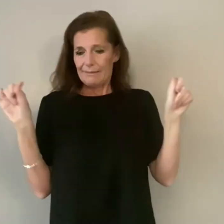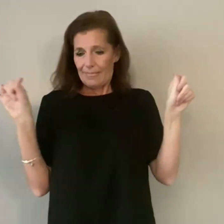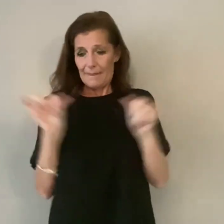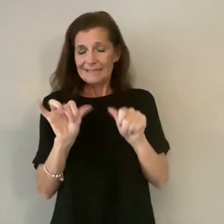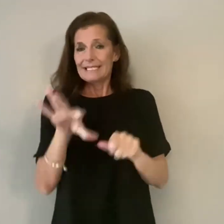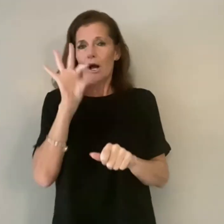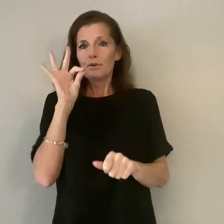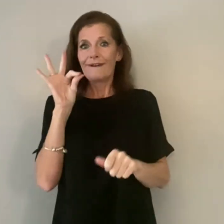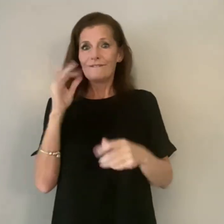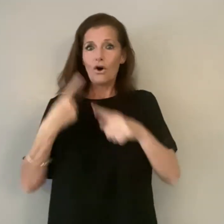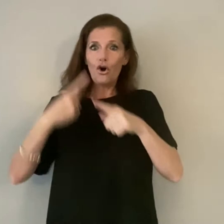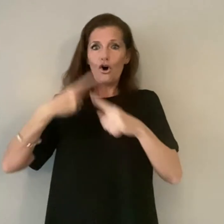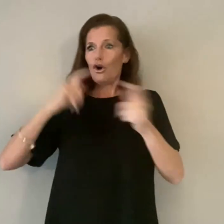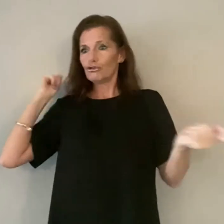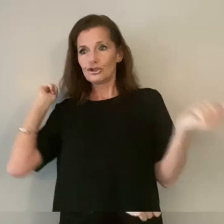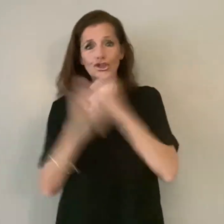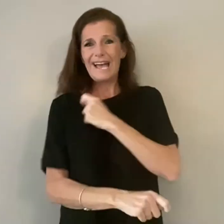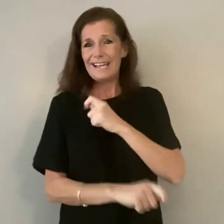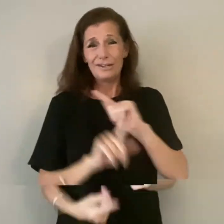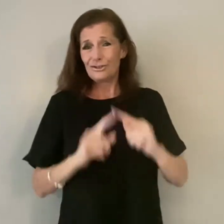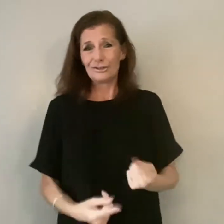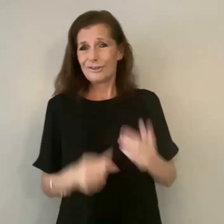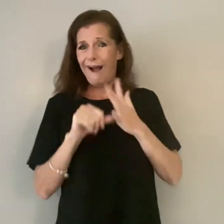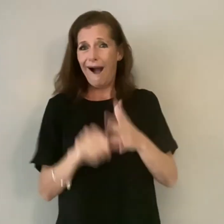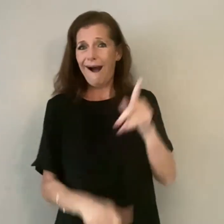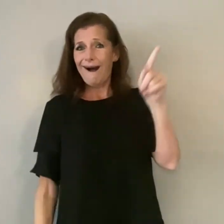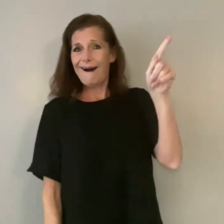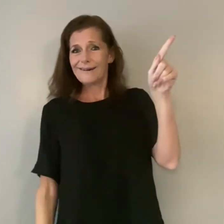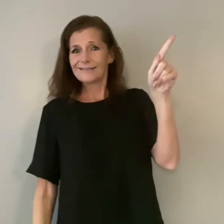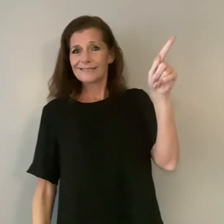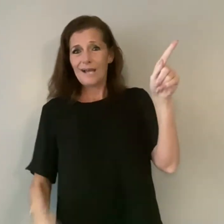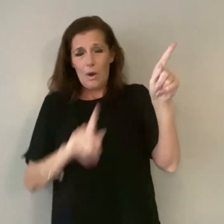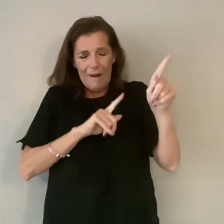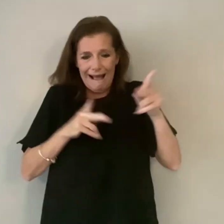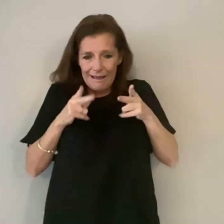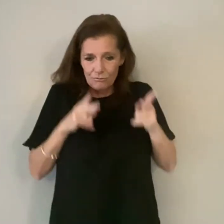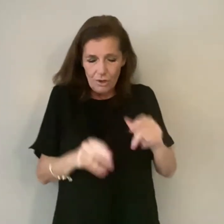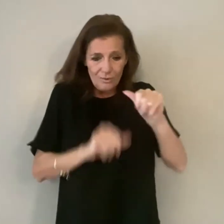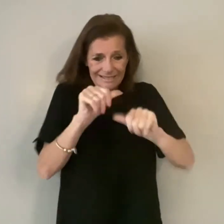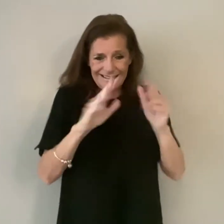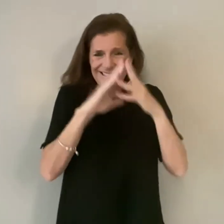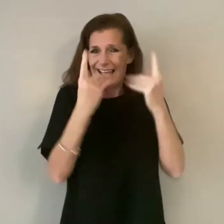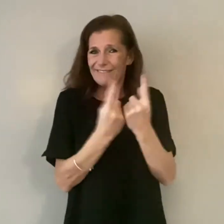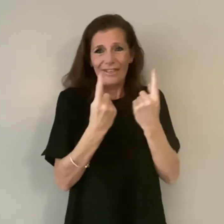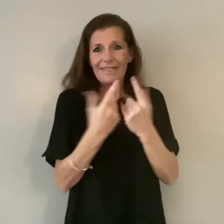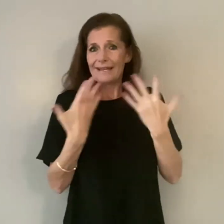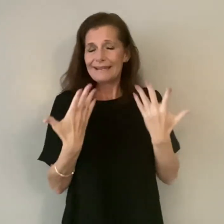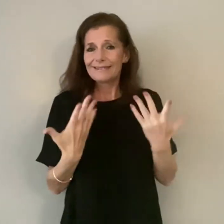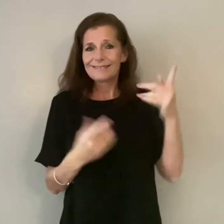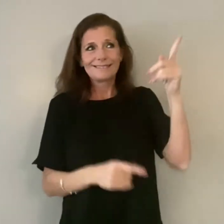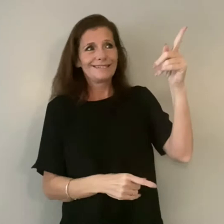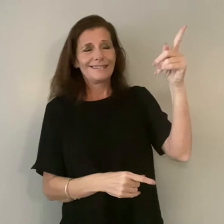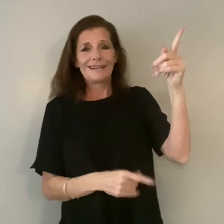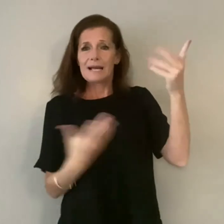for really radical shift and board influence on, as Alex you just described on programming and so on.